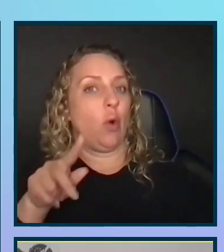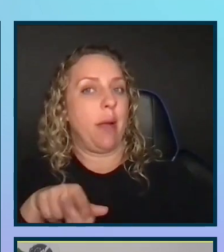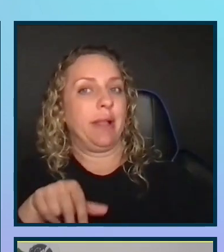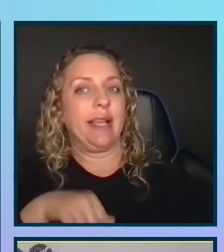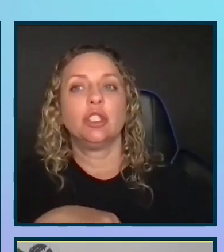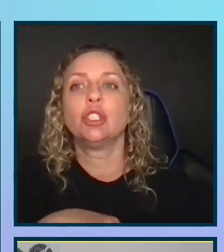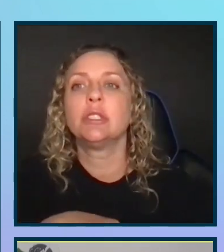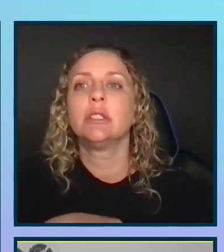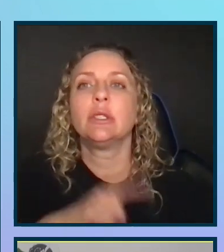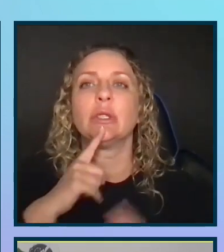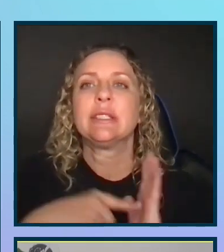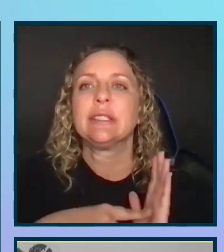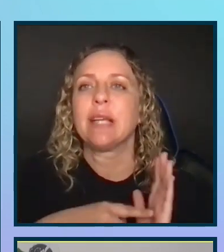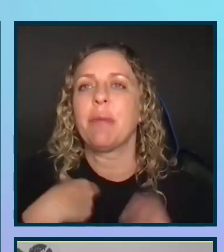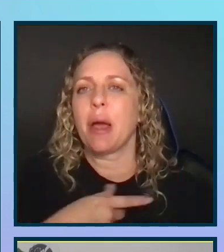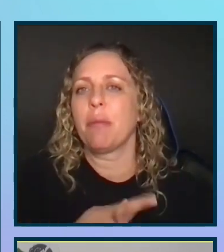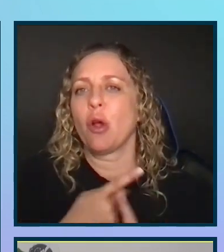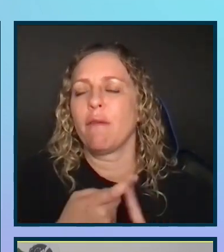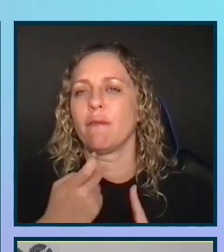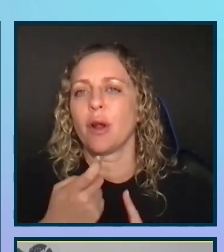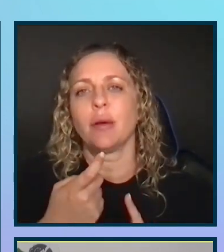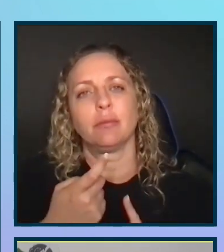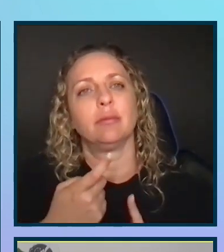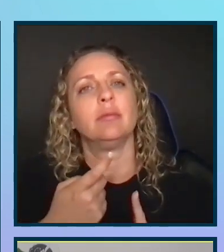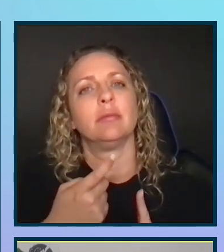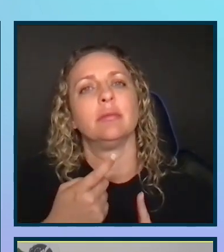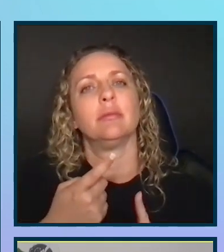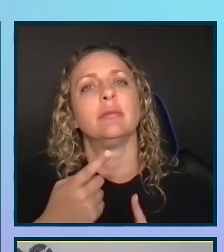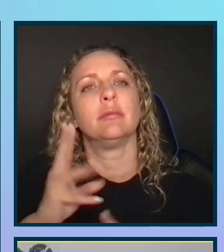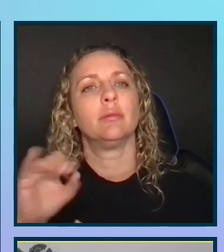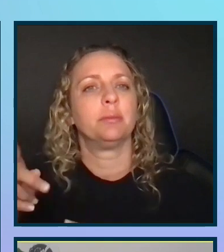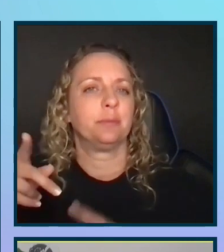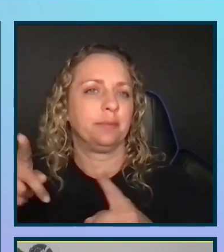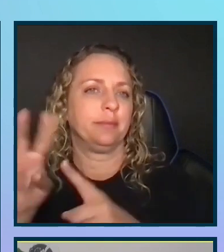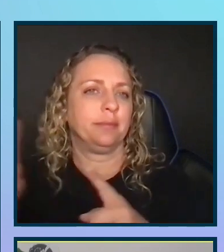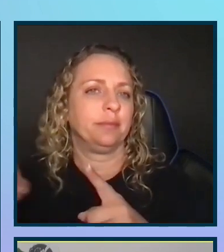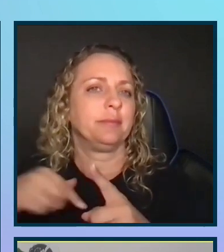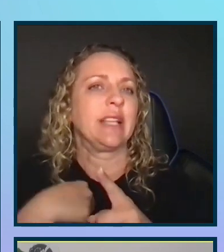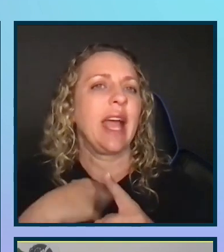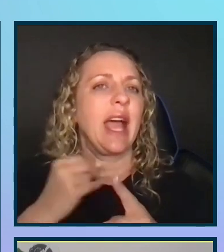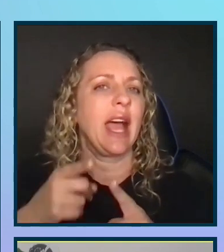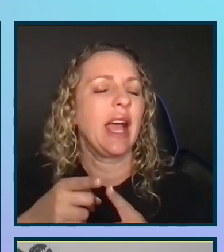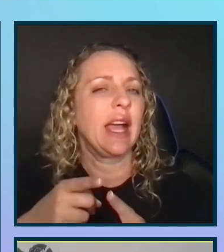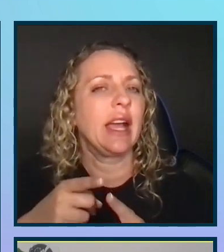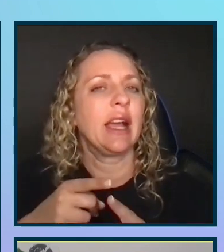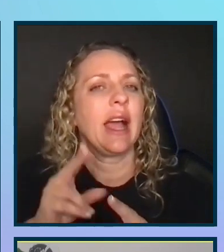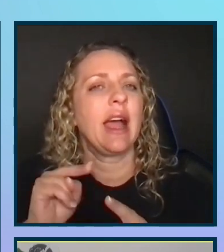So this is an example I borrowed from a good vendor (mumbles) and it is an FAQ page in the native app